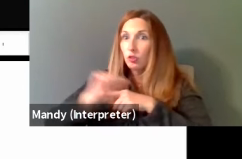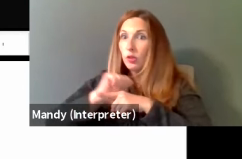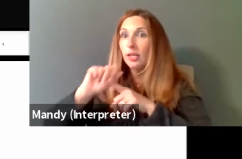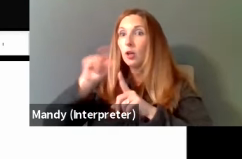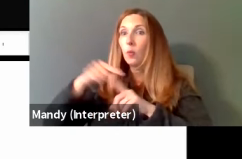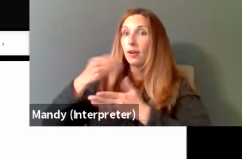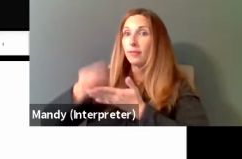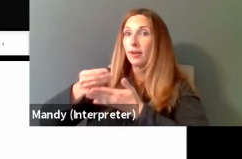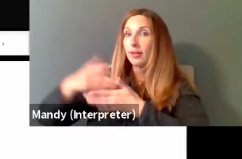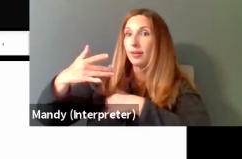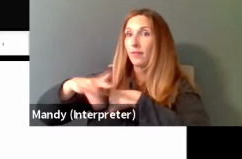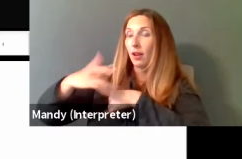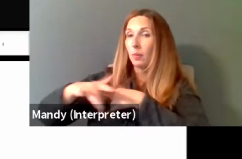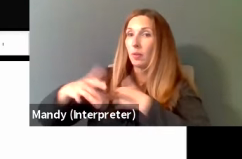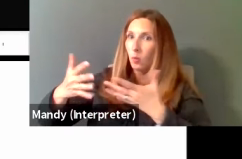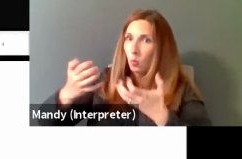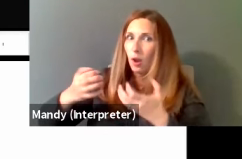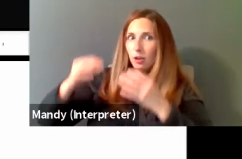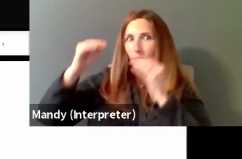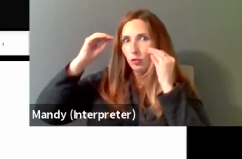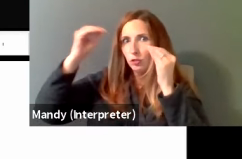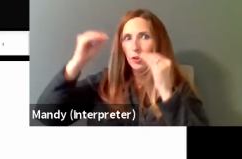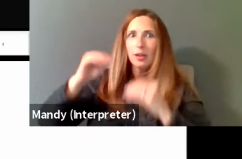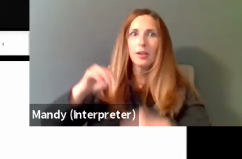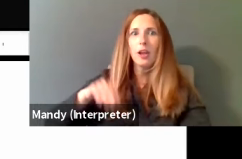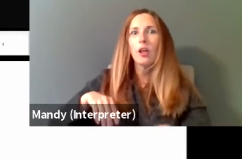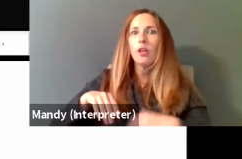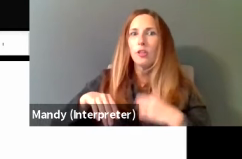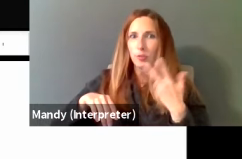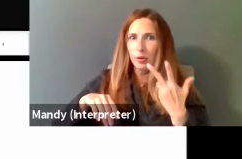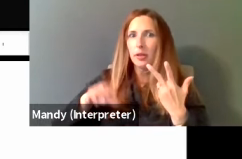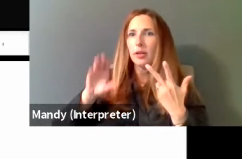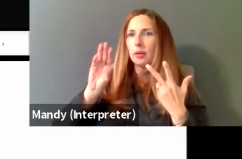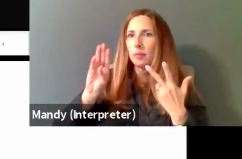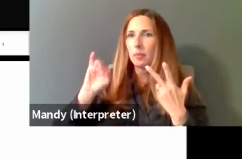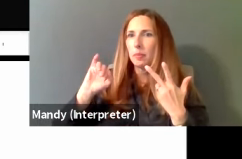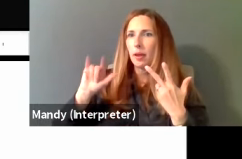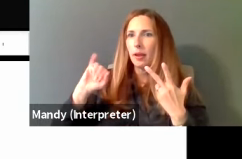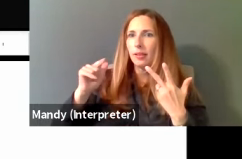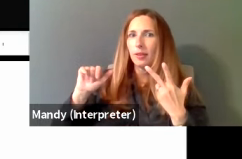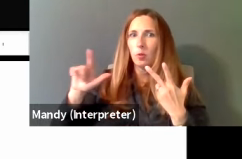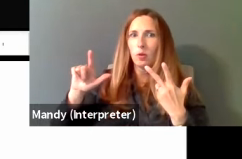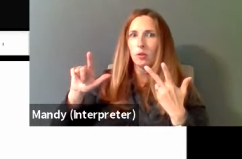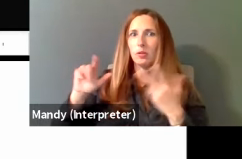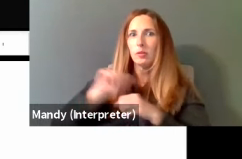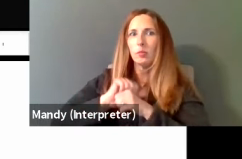So they want to train three bilingual employees a year in Bridging the Gap, which is an